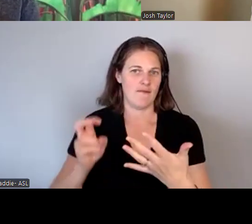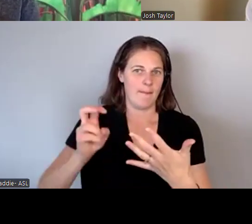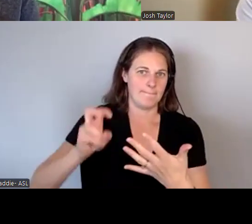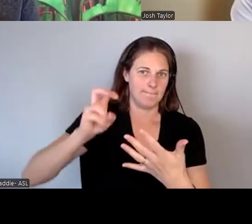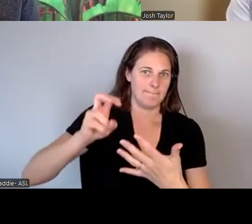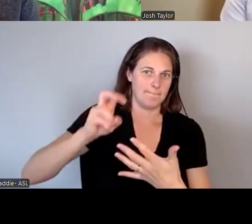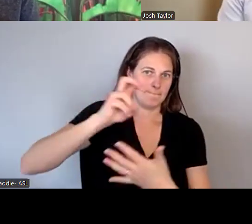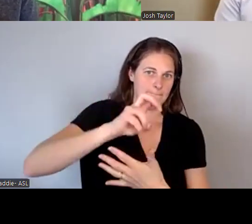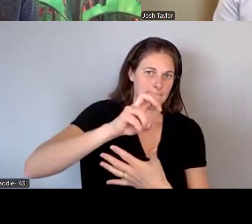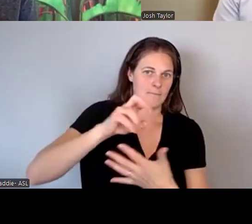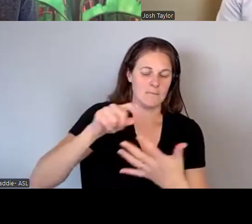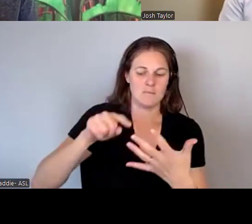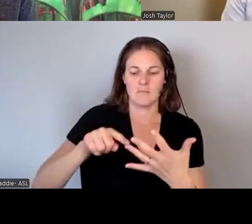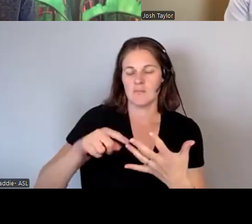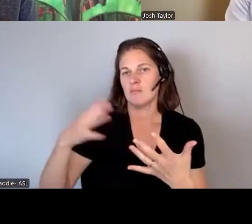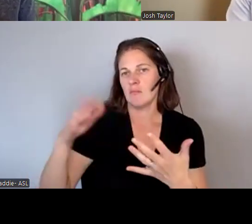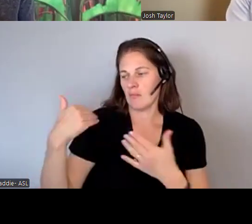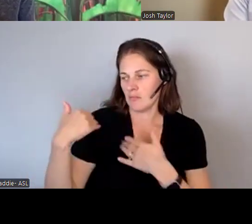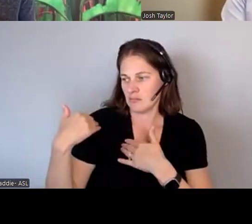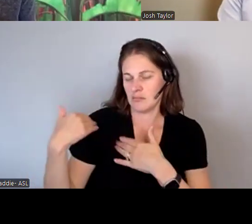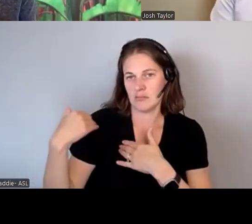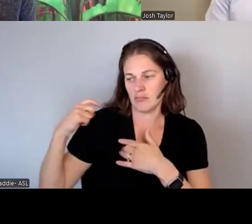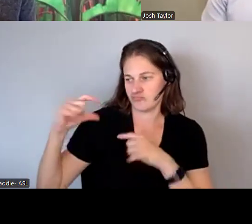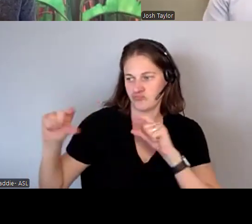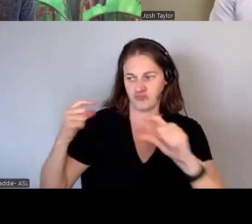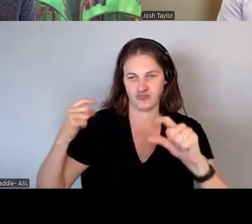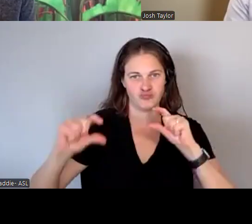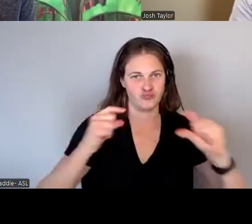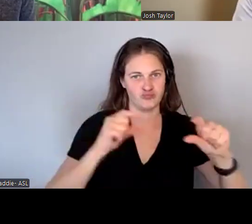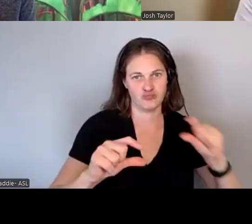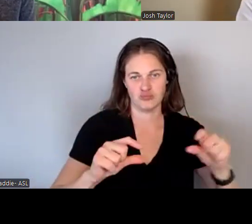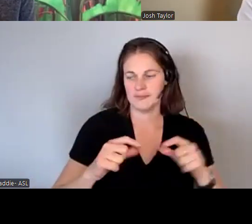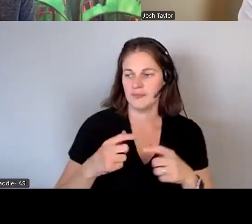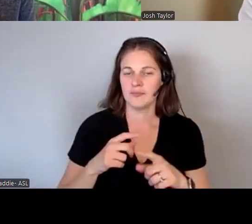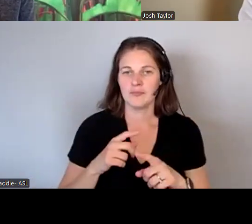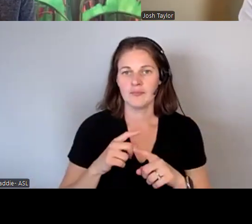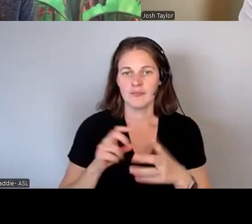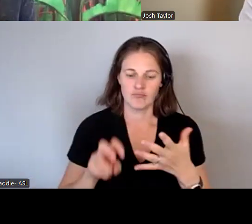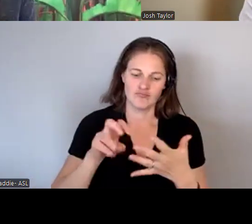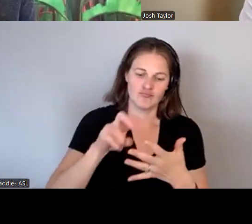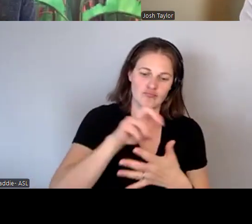take things off their plate and do that. But if we start early on